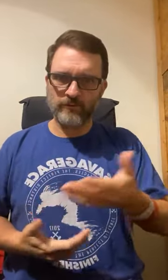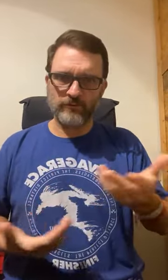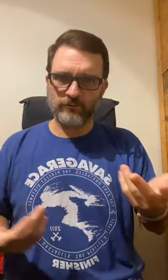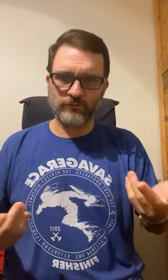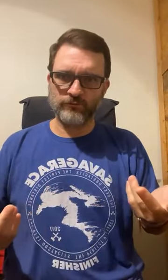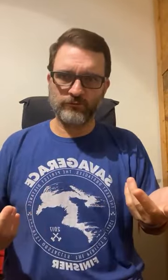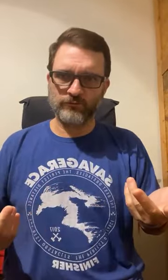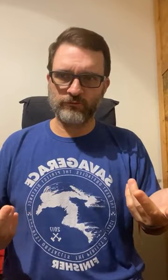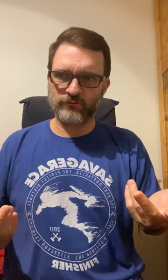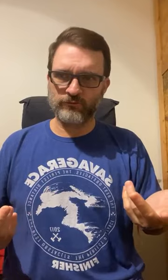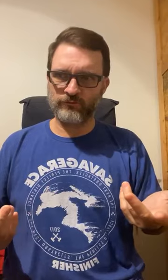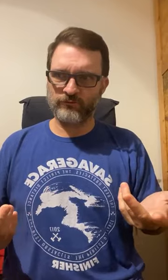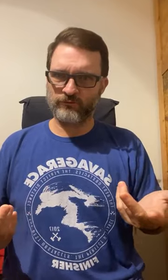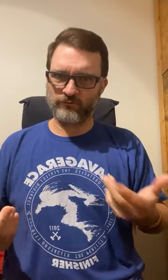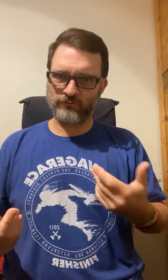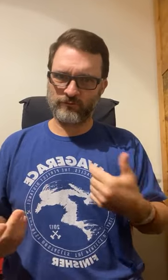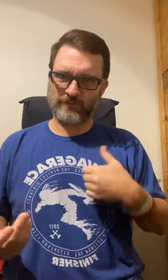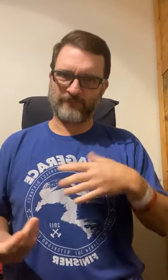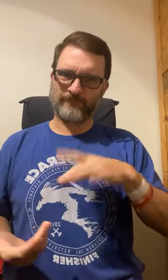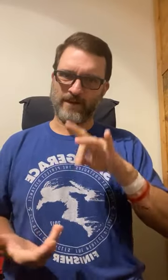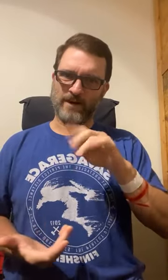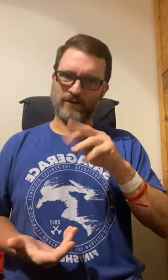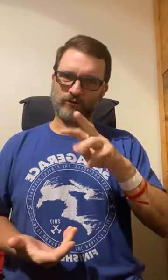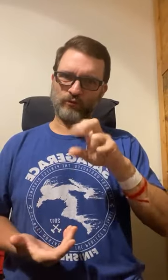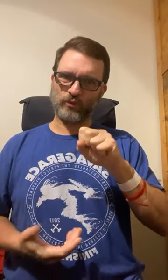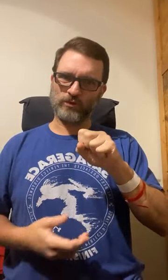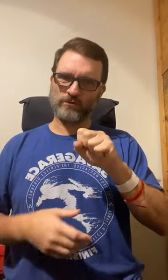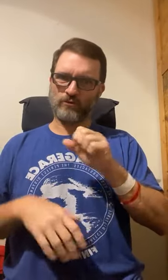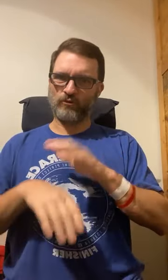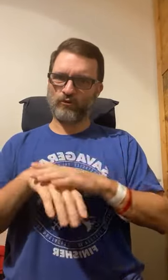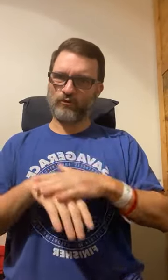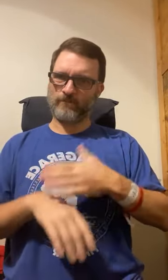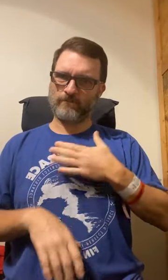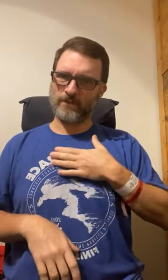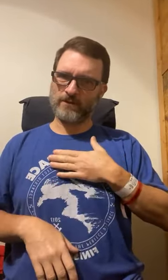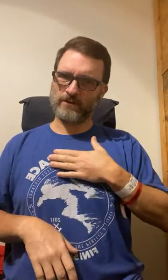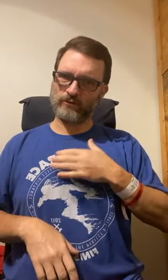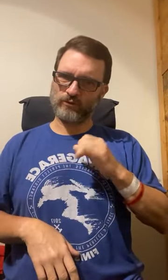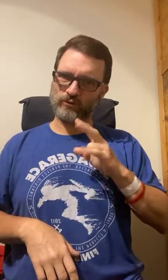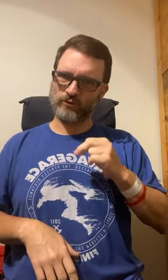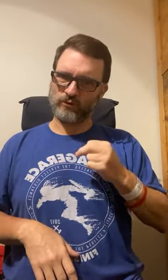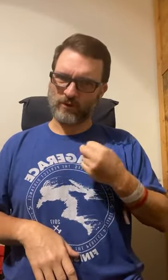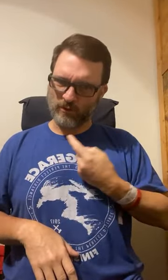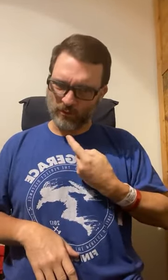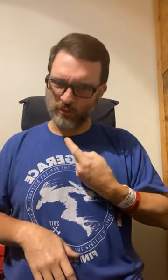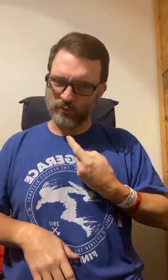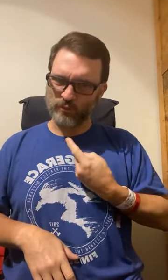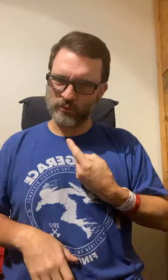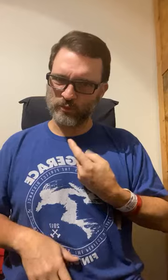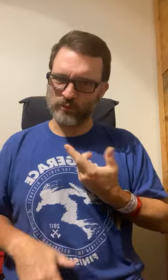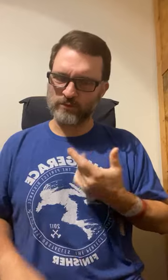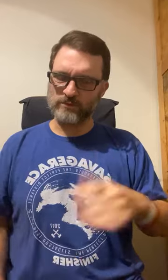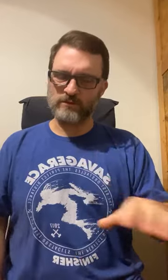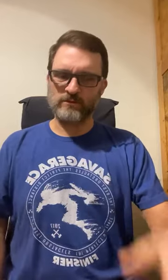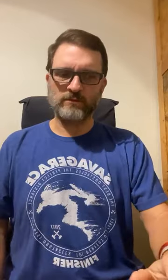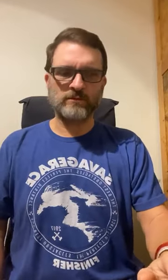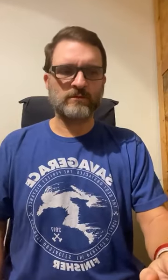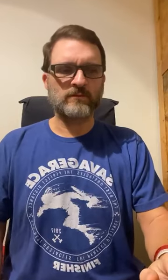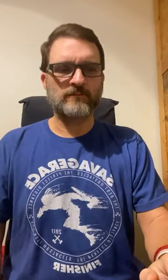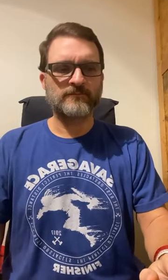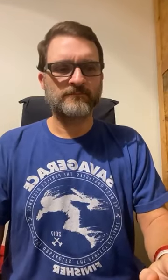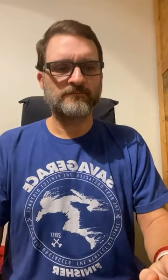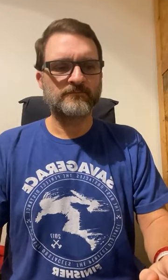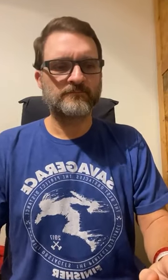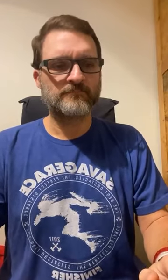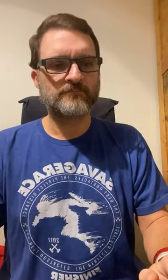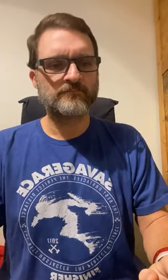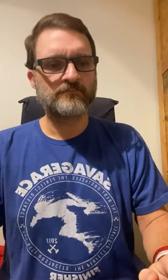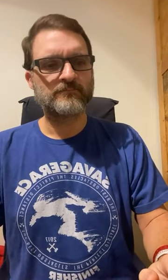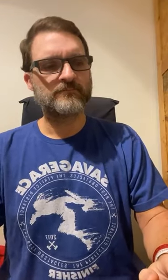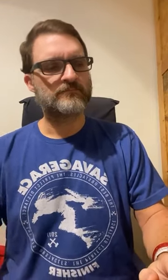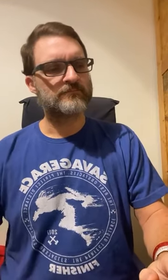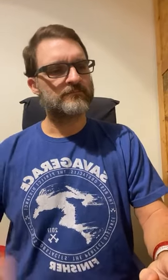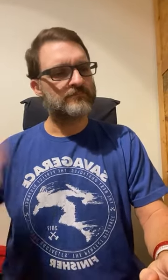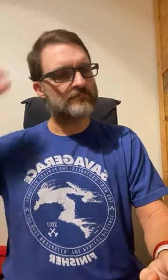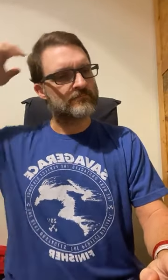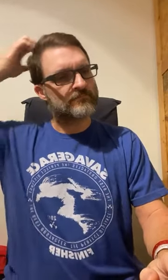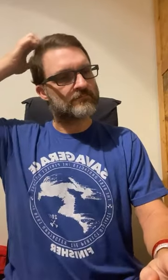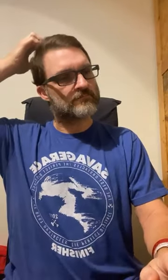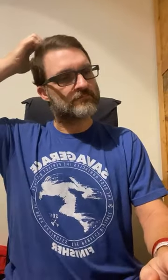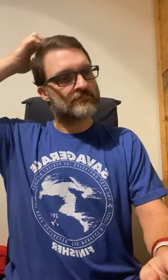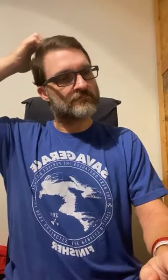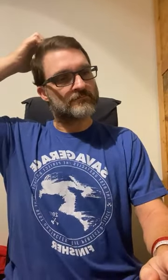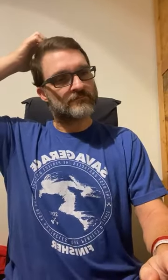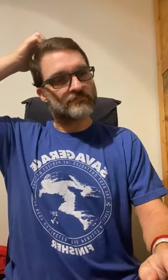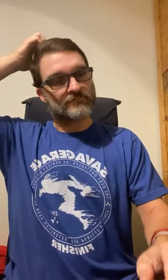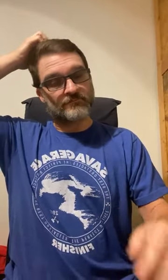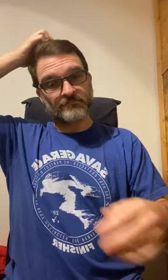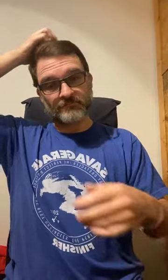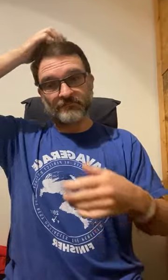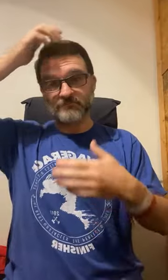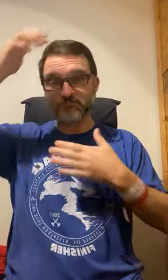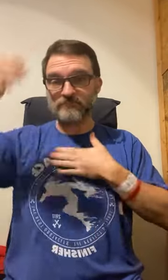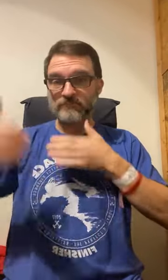I found out this news on my own all alone.